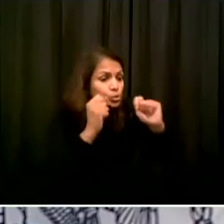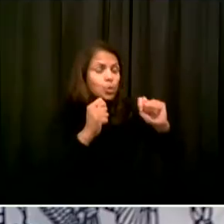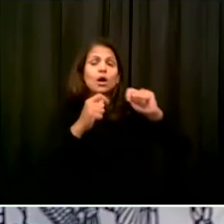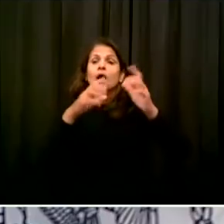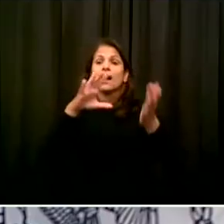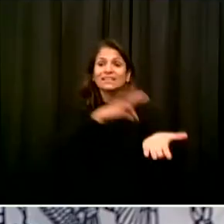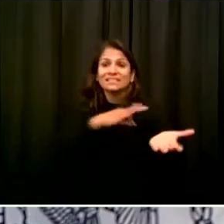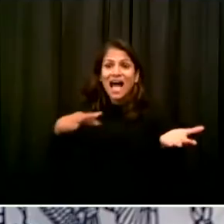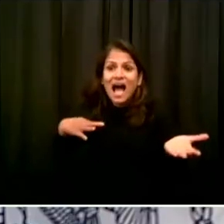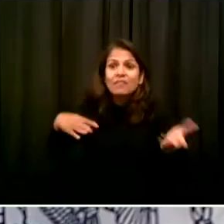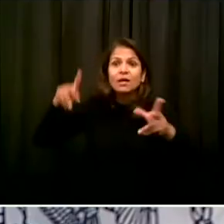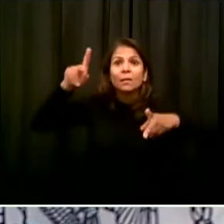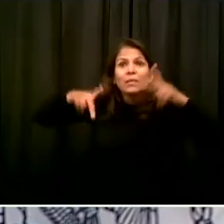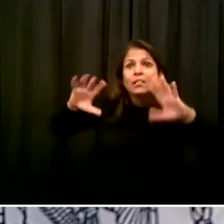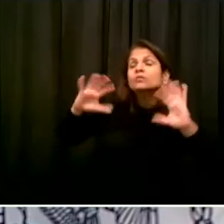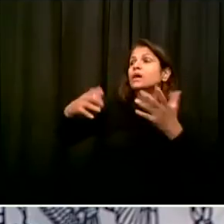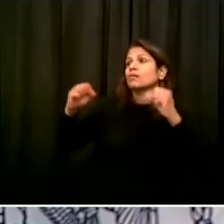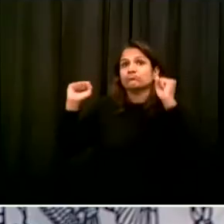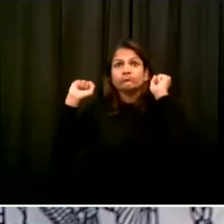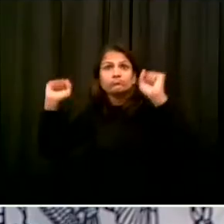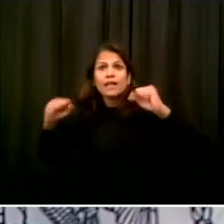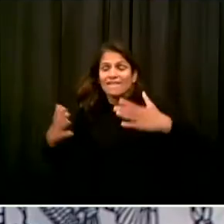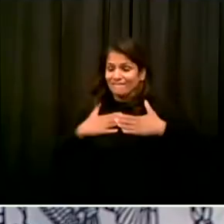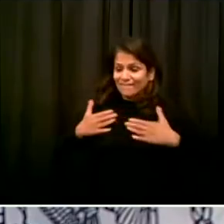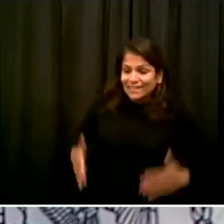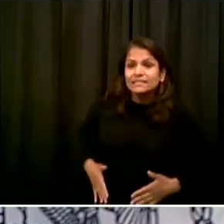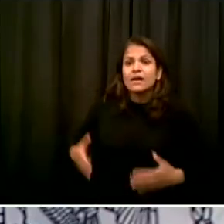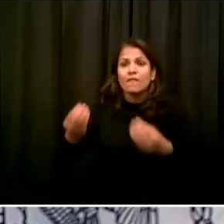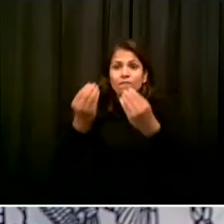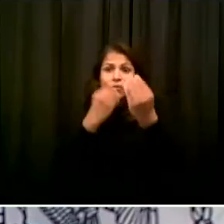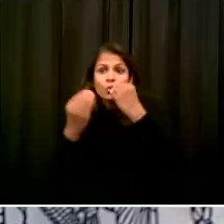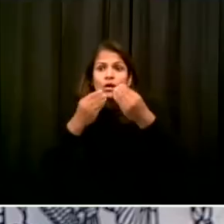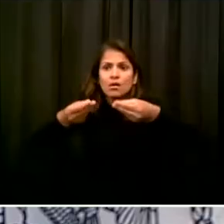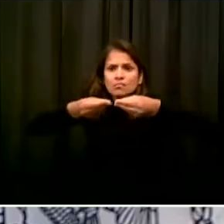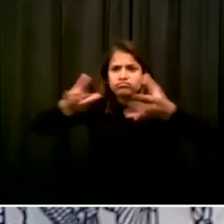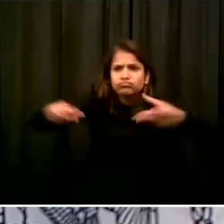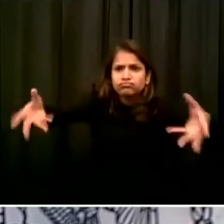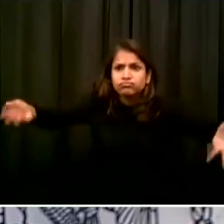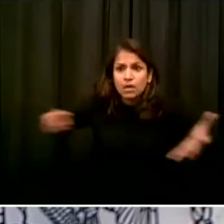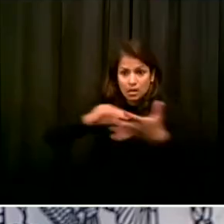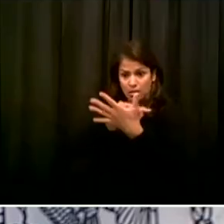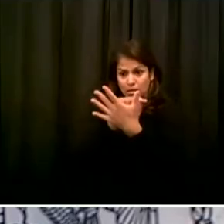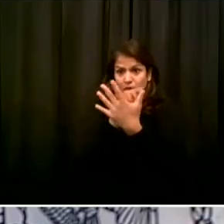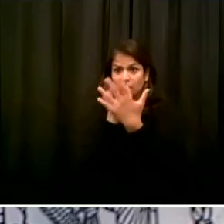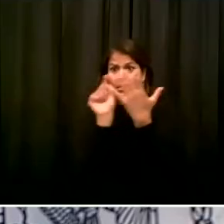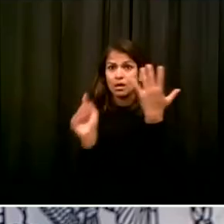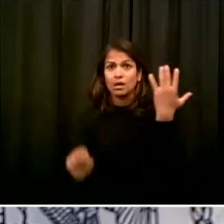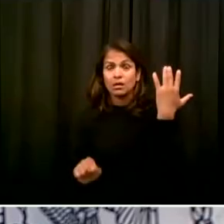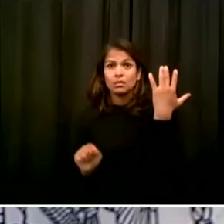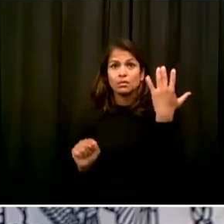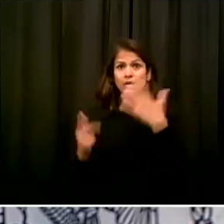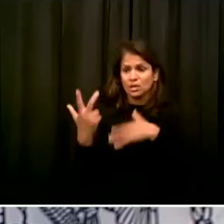POSITIVE ADULT IN THEIR F E MENTORSHIP, THE TUTORSHIP, THE GUIDANCE, YOU